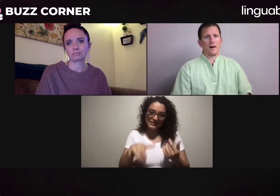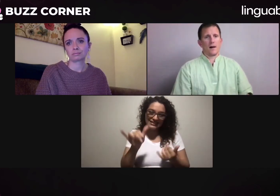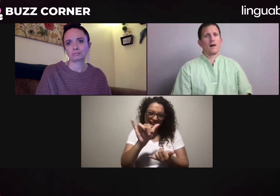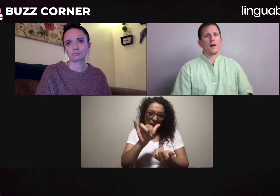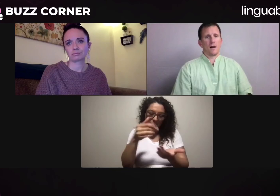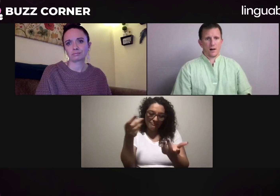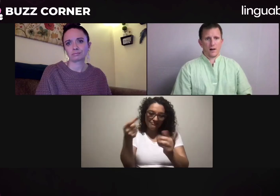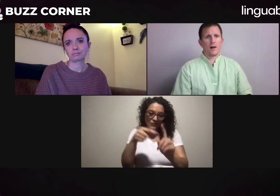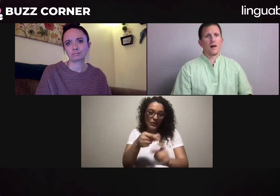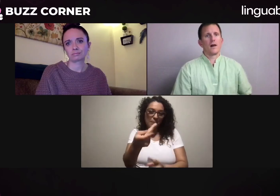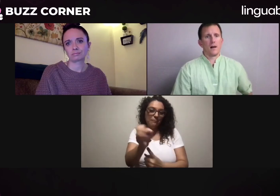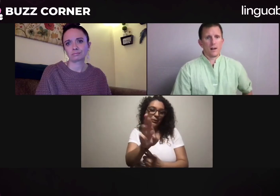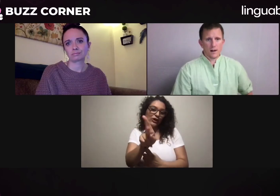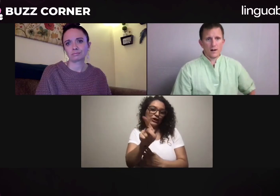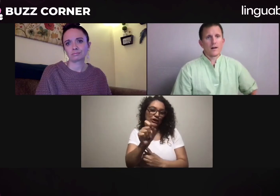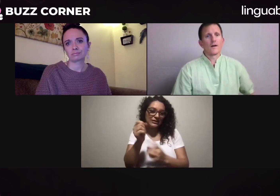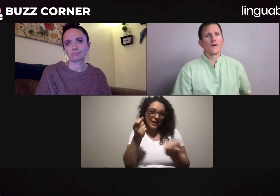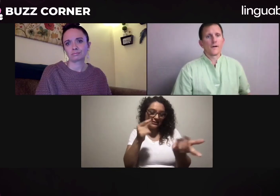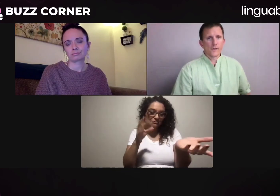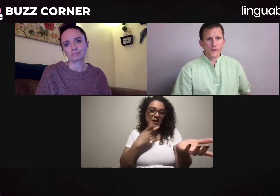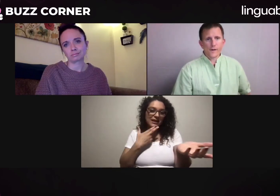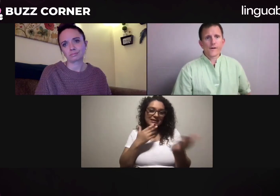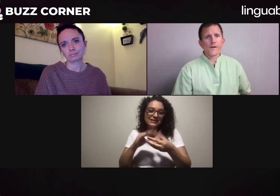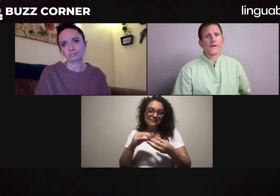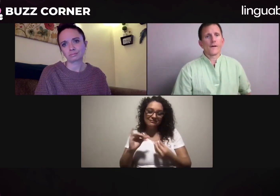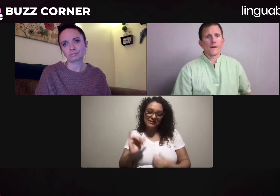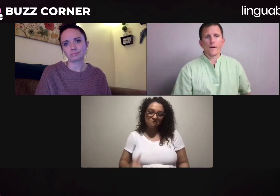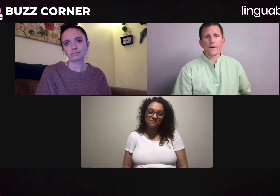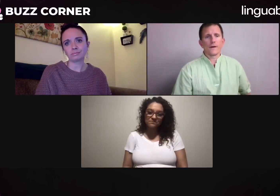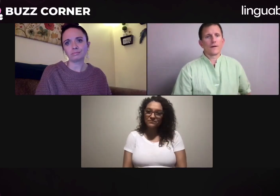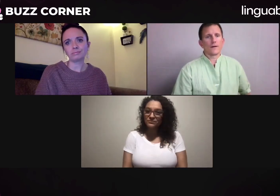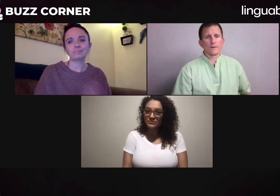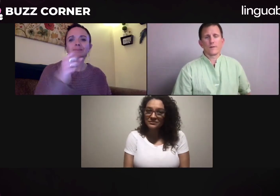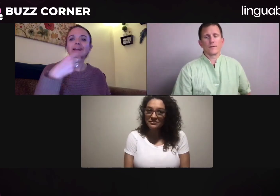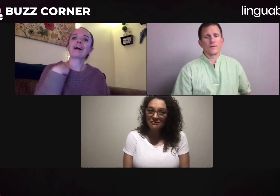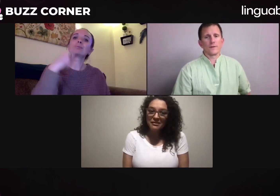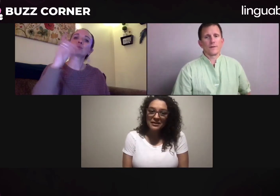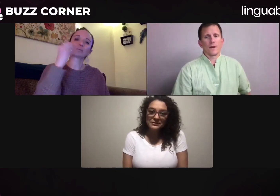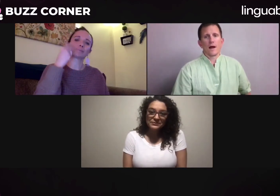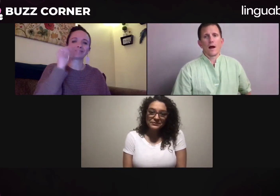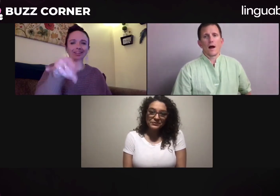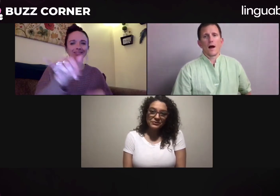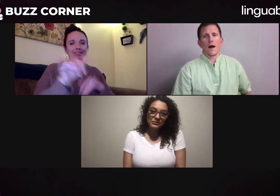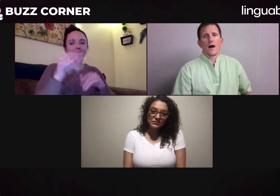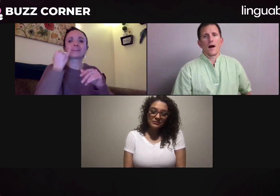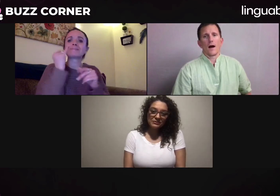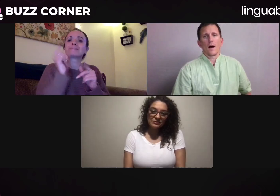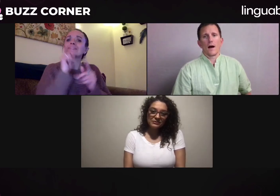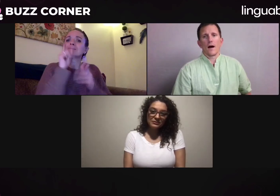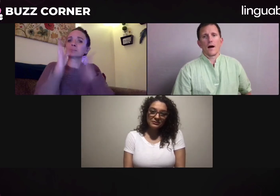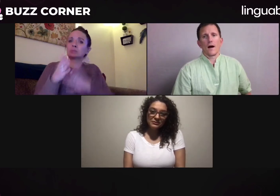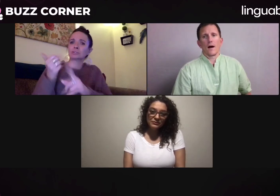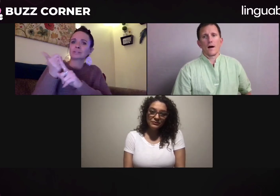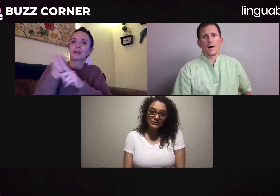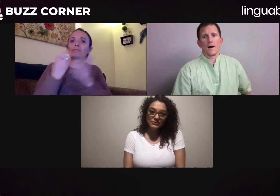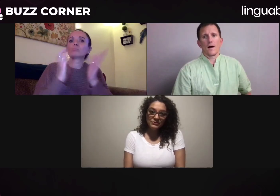That's again, that's perks. That's like you said. And I also I do think if the person is